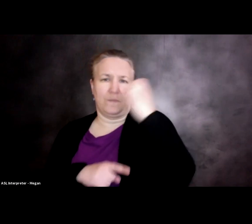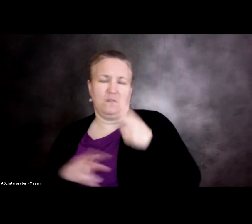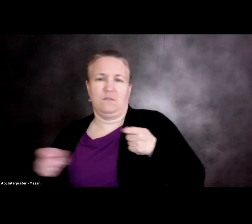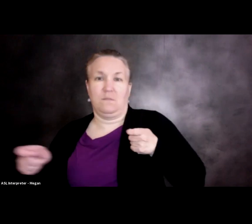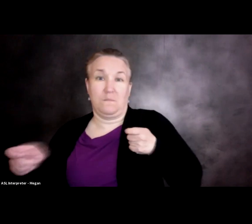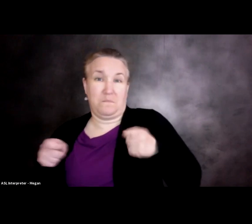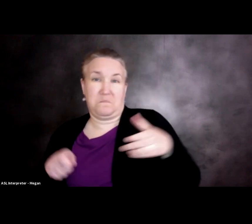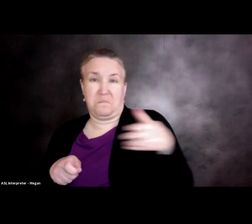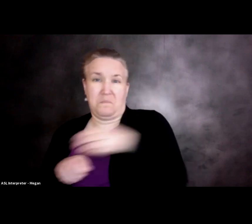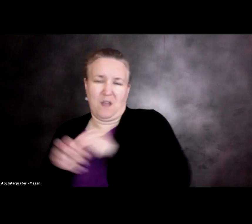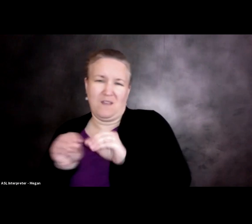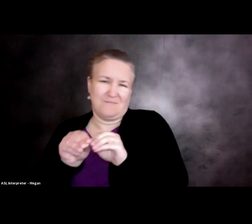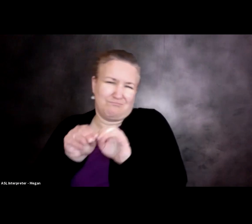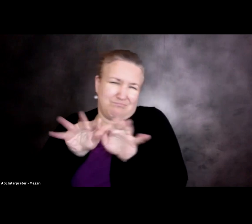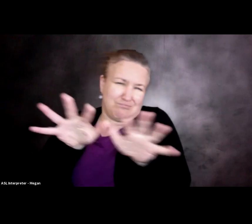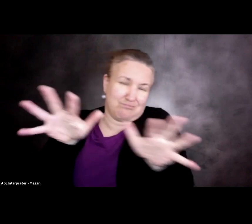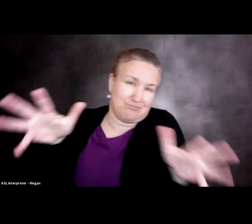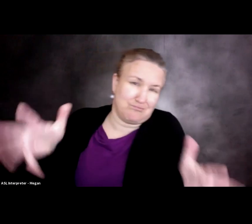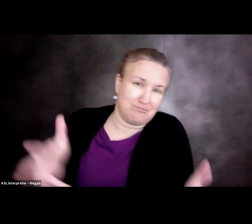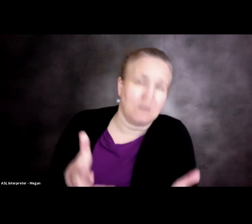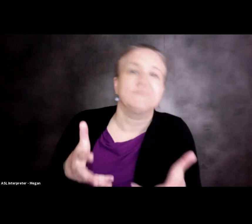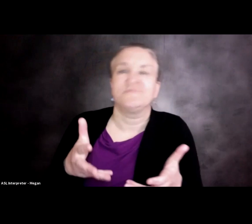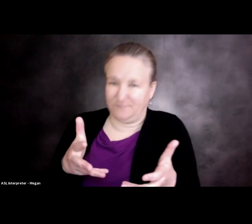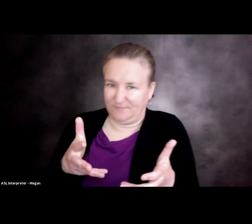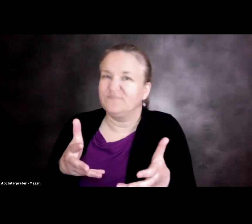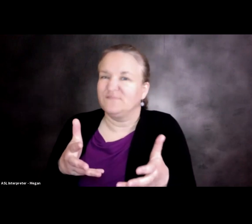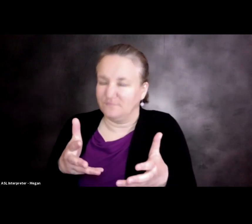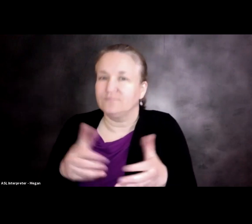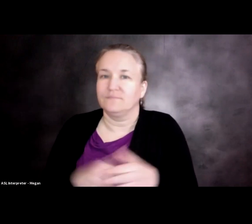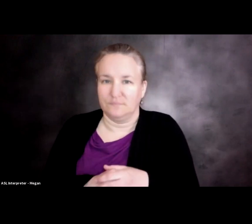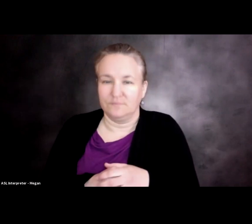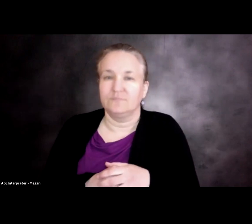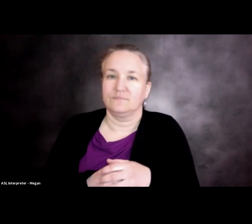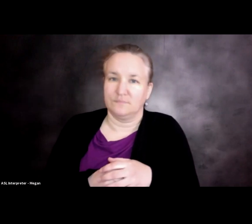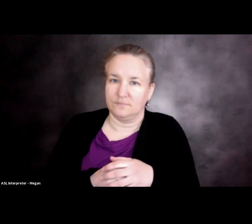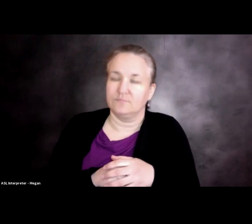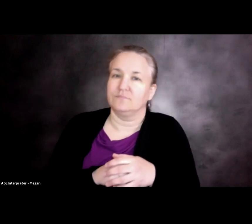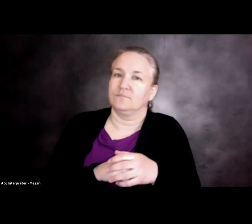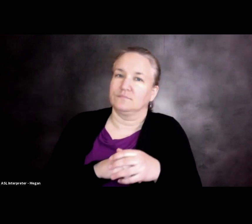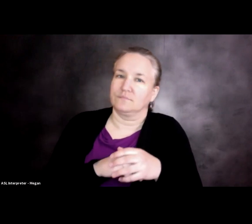over all but a handful of polities in Africa and it's islands, as well as through much